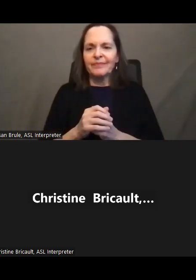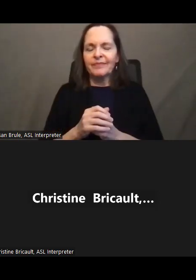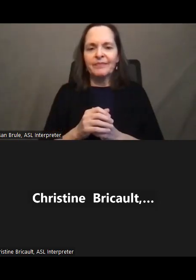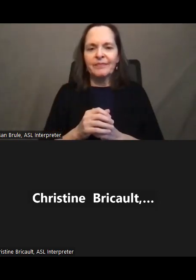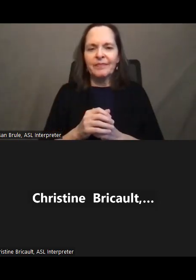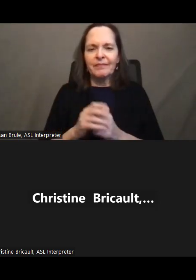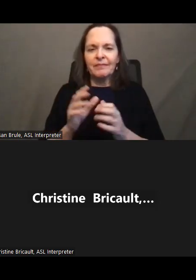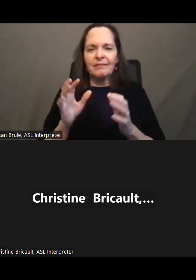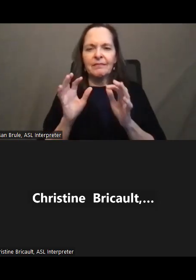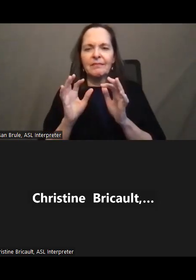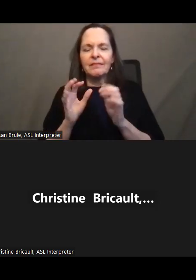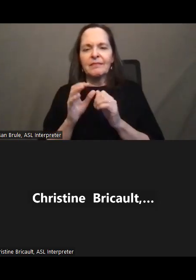I can give you some ideas here.